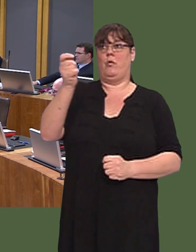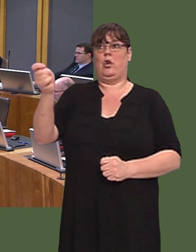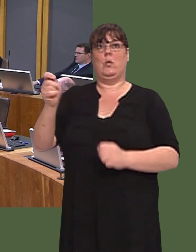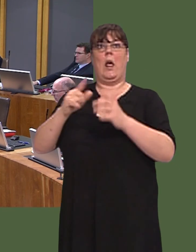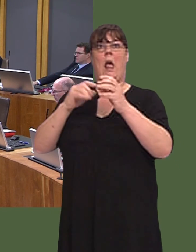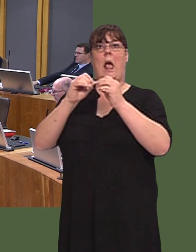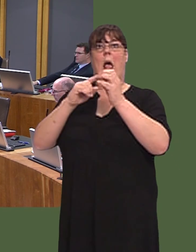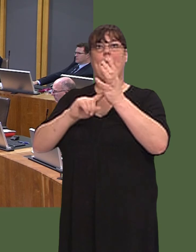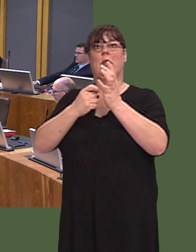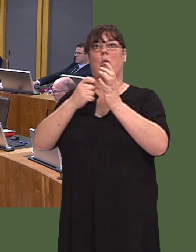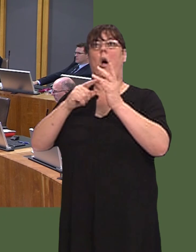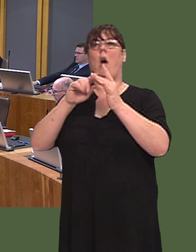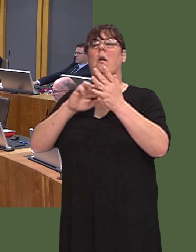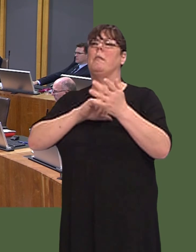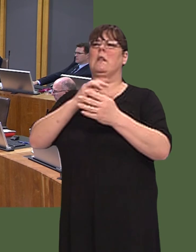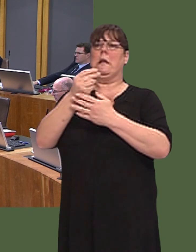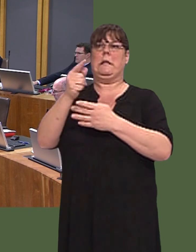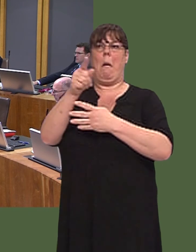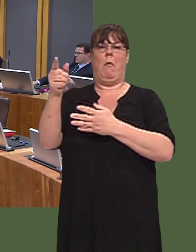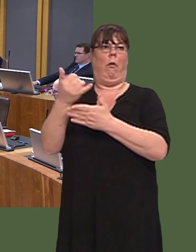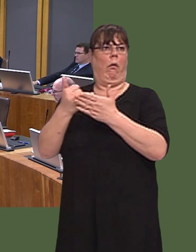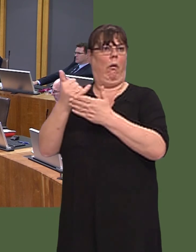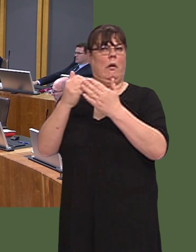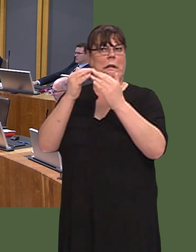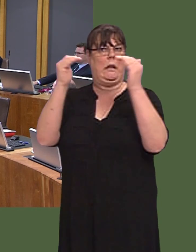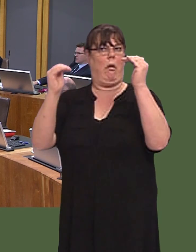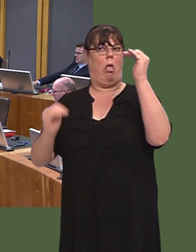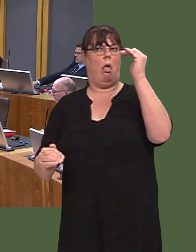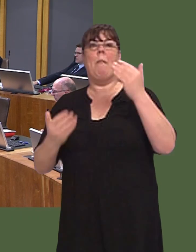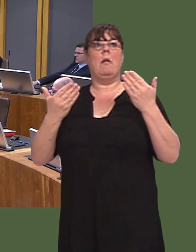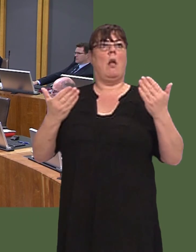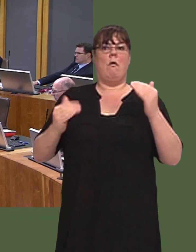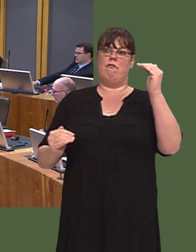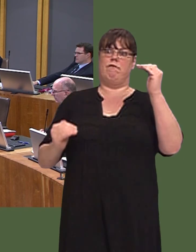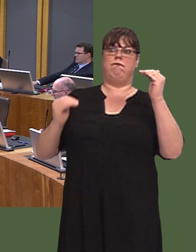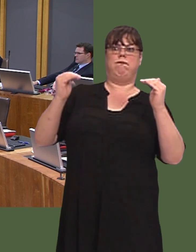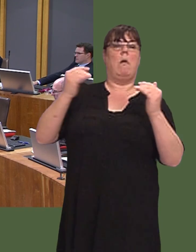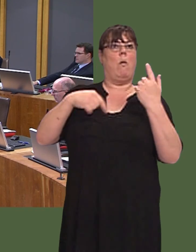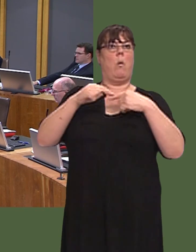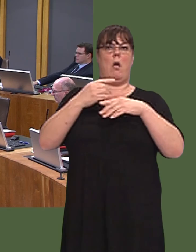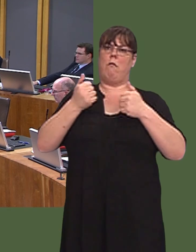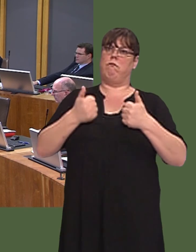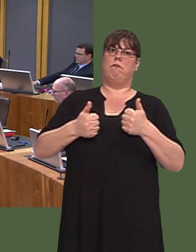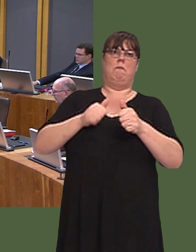standards were beyond description in some of them. What we have now, of course, is practice that is world leading, practice that other countries